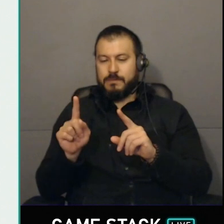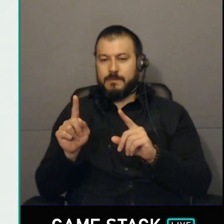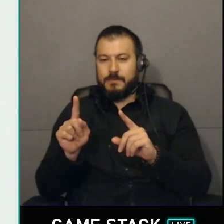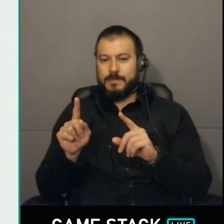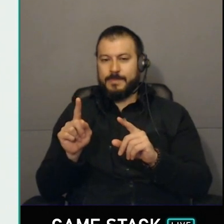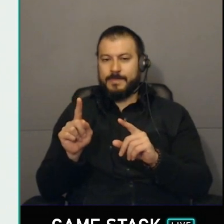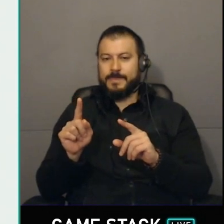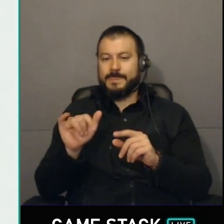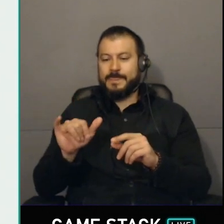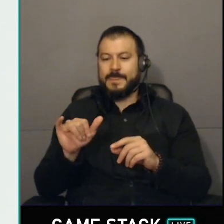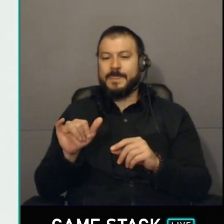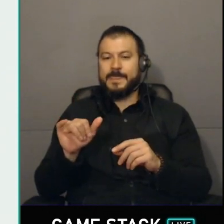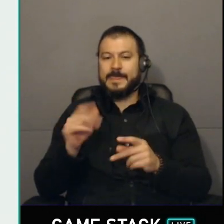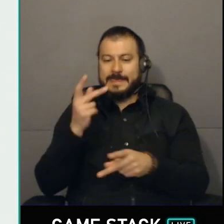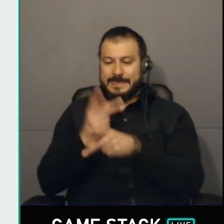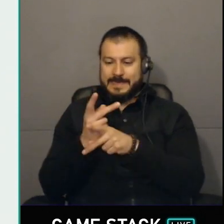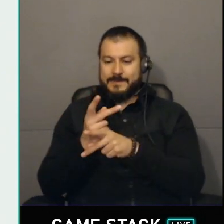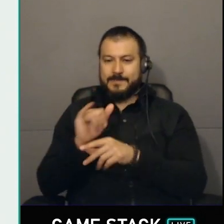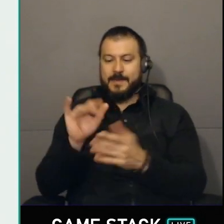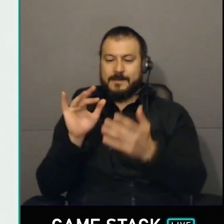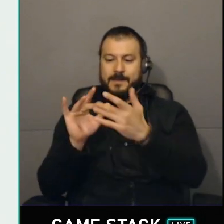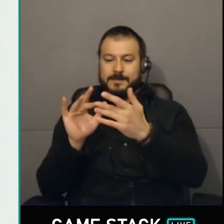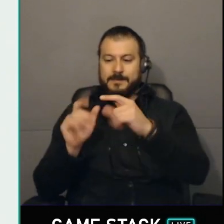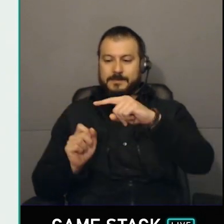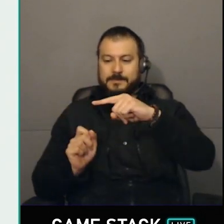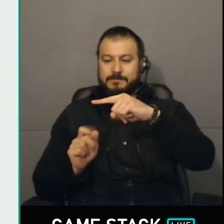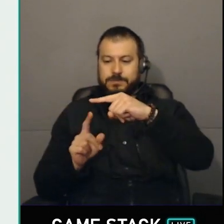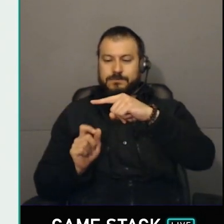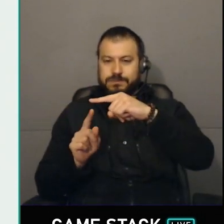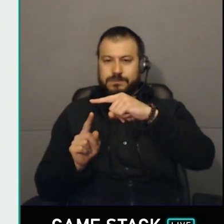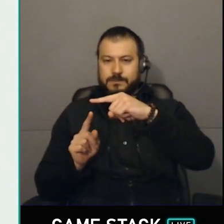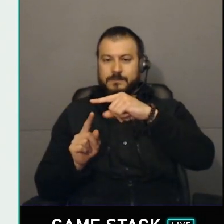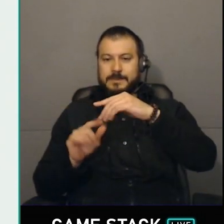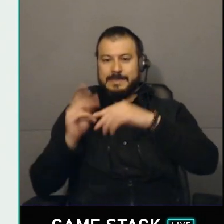point to keep that contact point on the correct side of the separating plane.